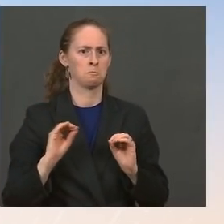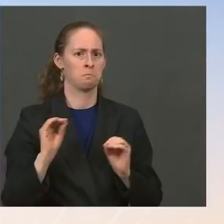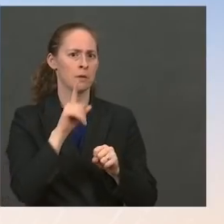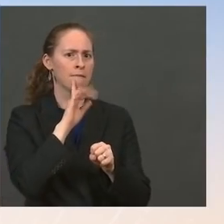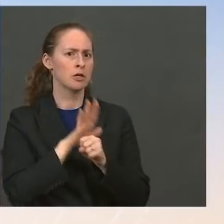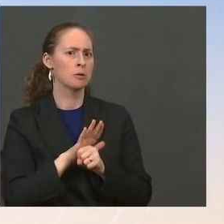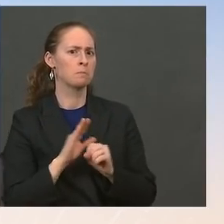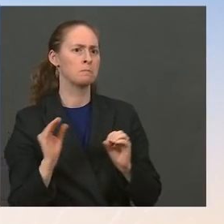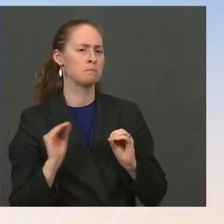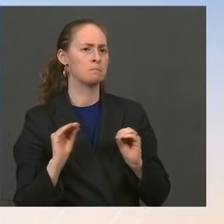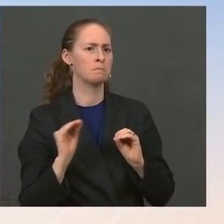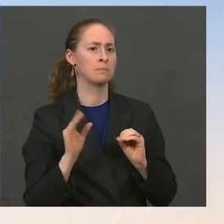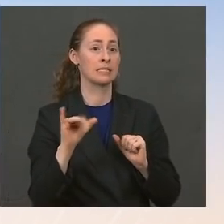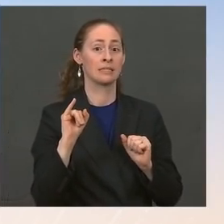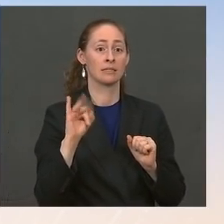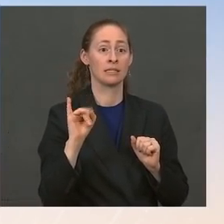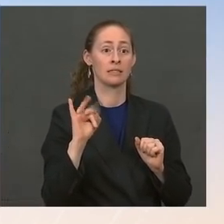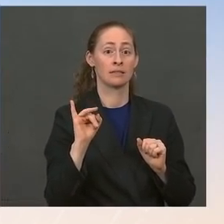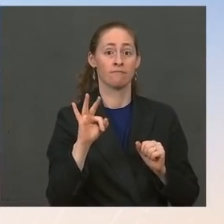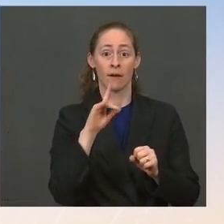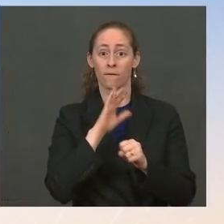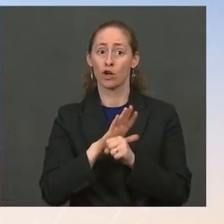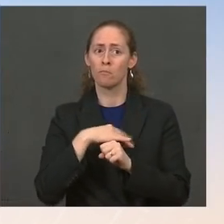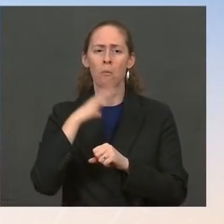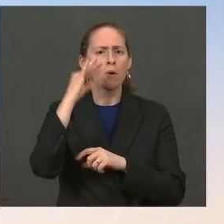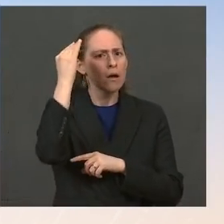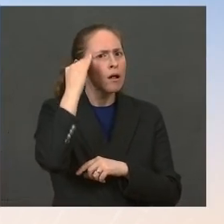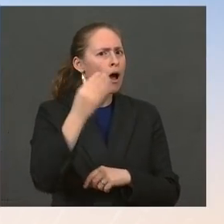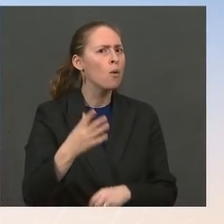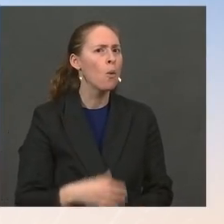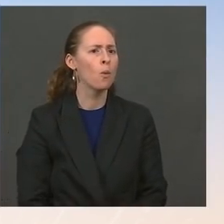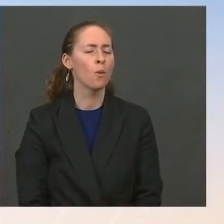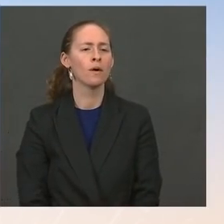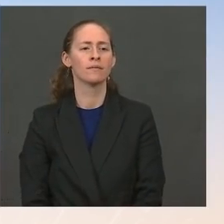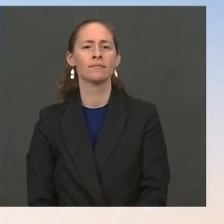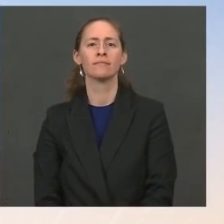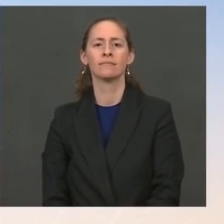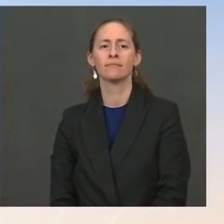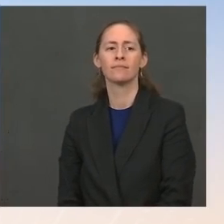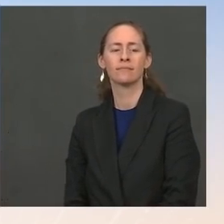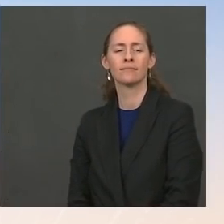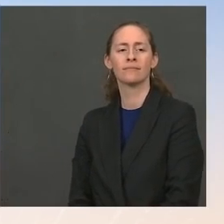we're happy to share that information. Go ahead. The Press: Thanks, Jen. Ahead of Thanksgiving, I wanted to ask you about hunger